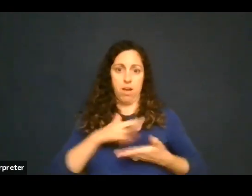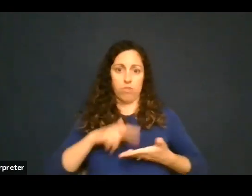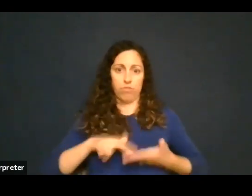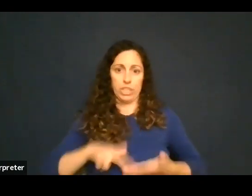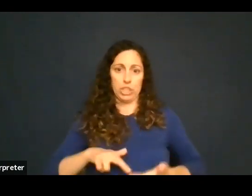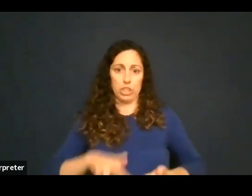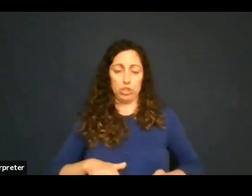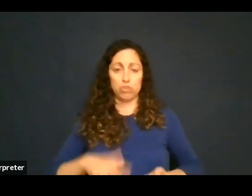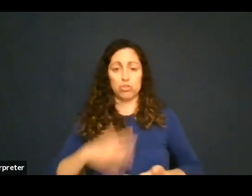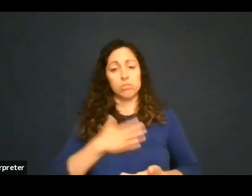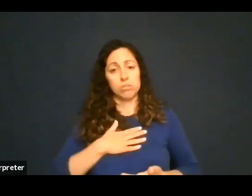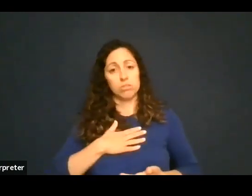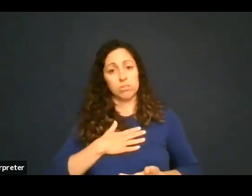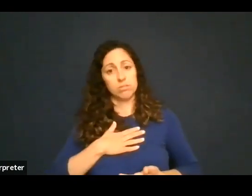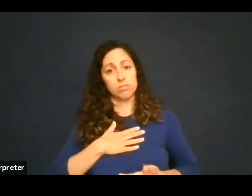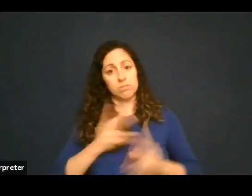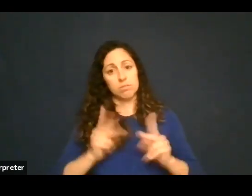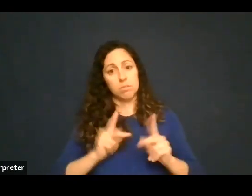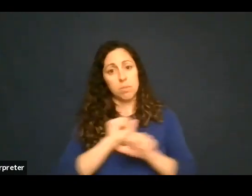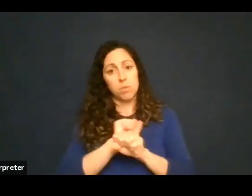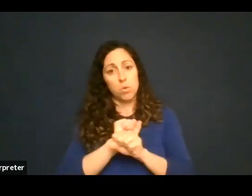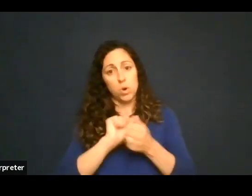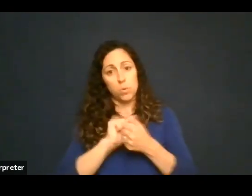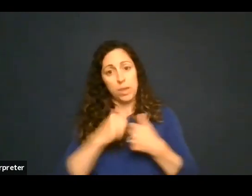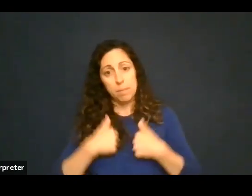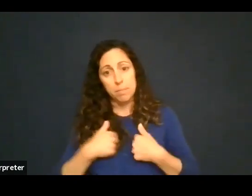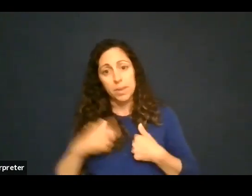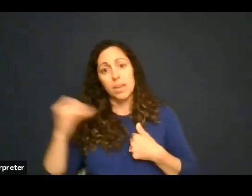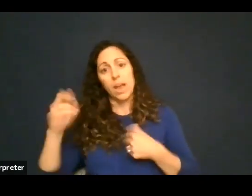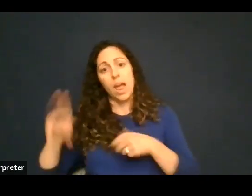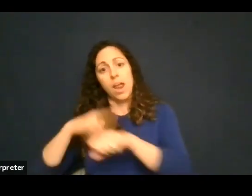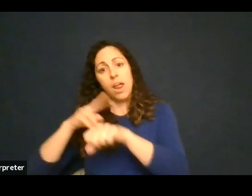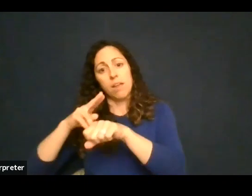Institutes of Health, the current movement